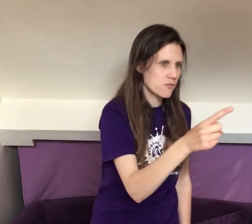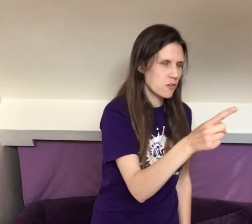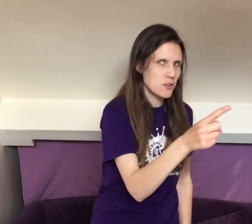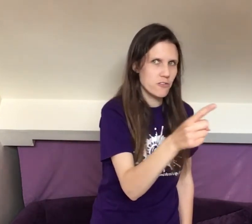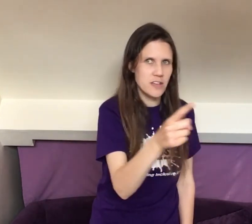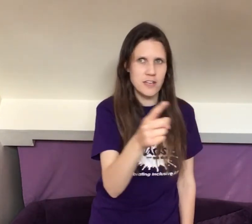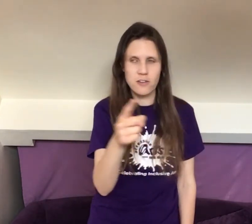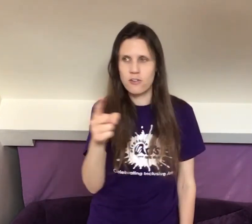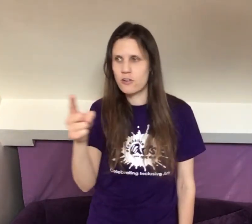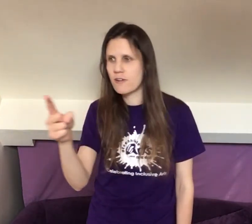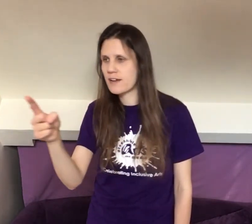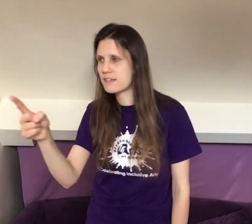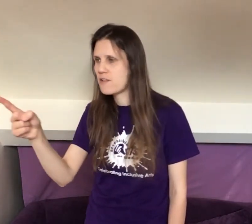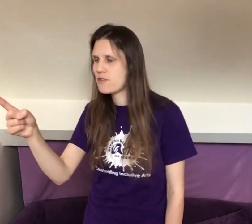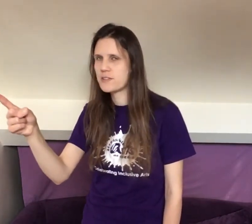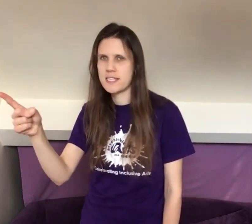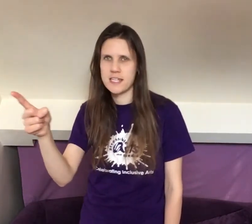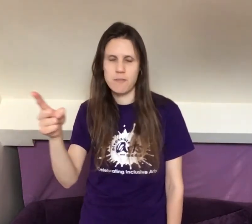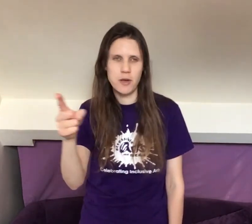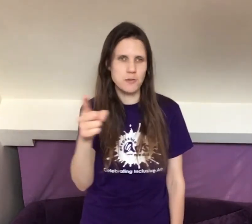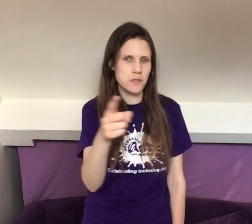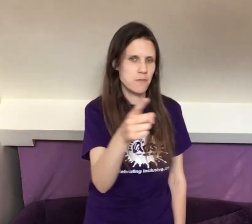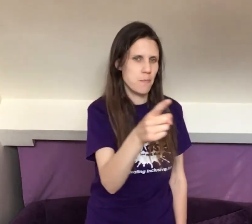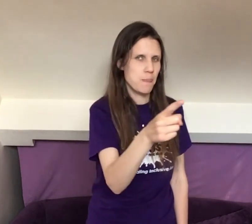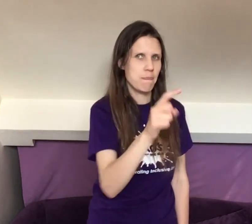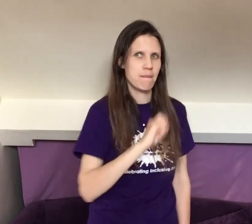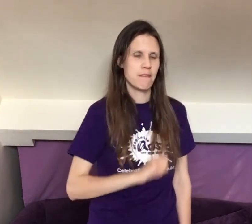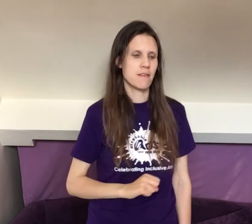and you can follow your finger, you can look around. See if you can see that boat.